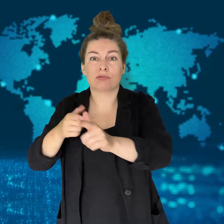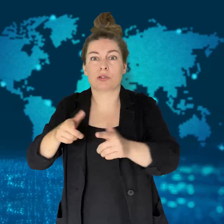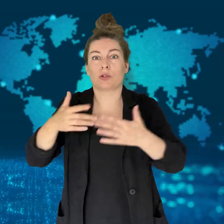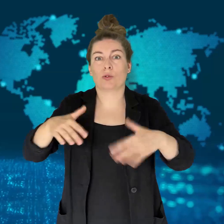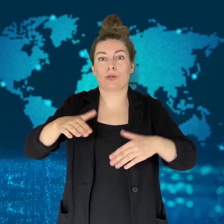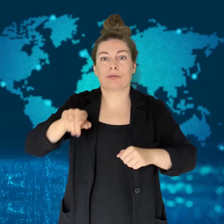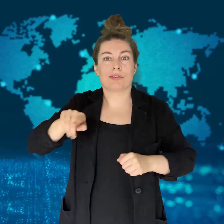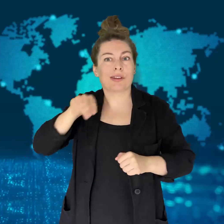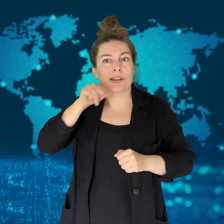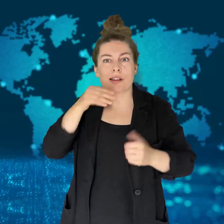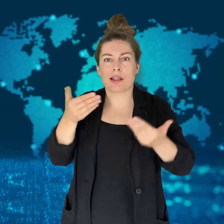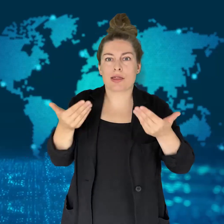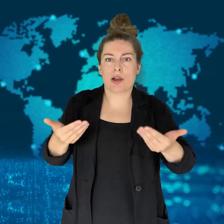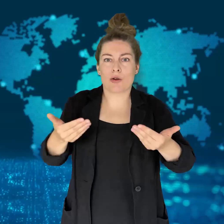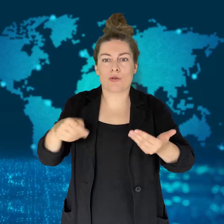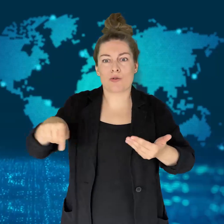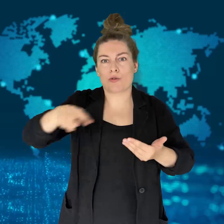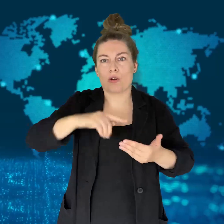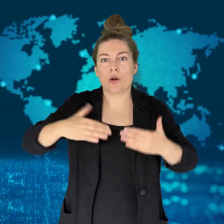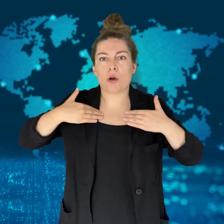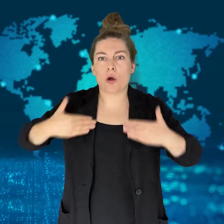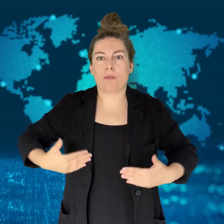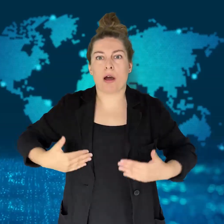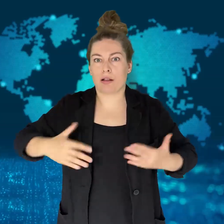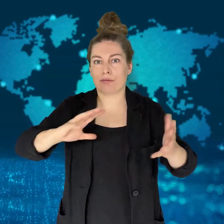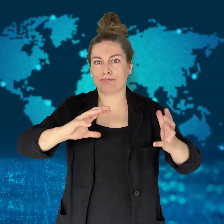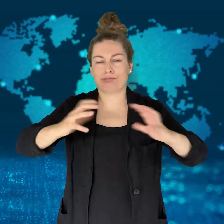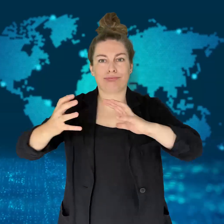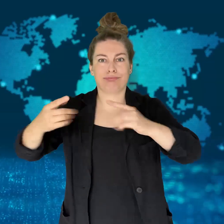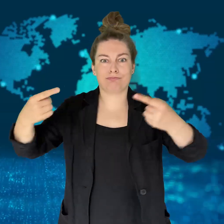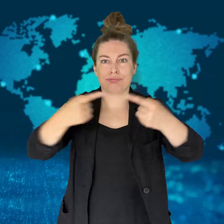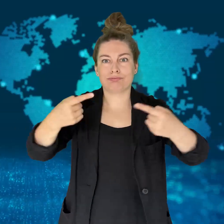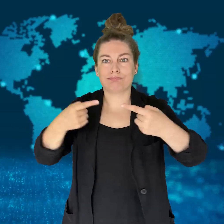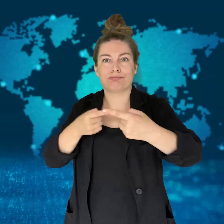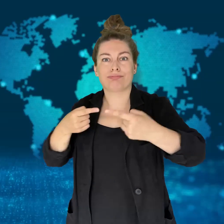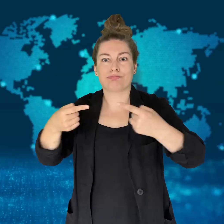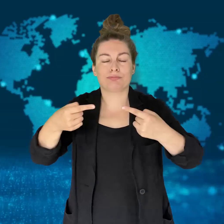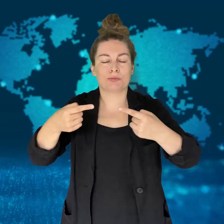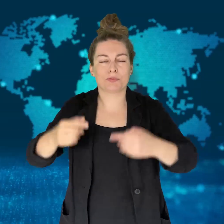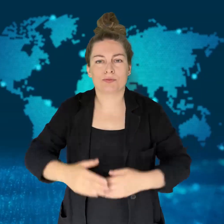This has created a humanitarian crisis in the country.